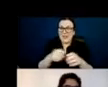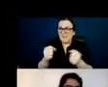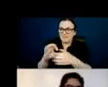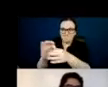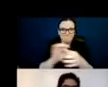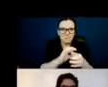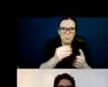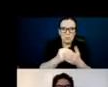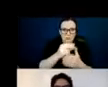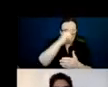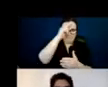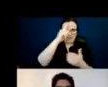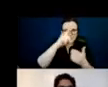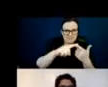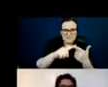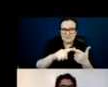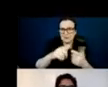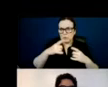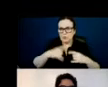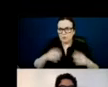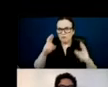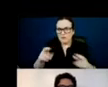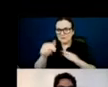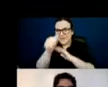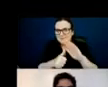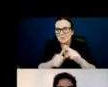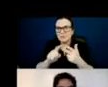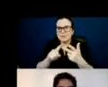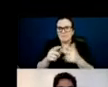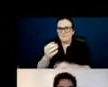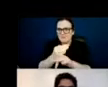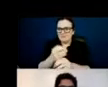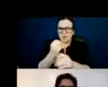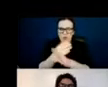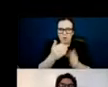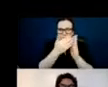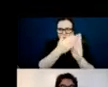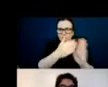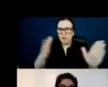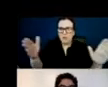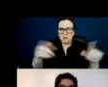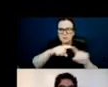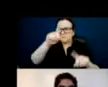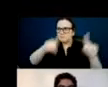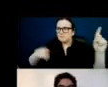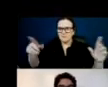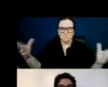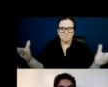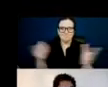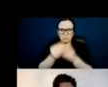experts, all of them joining the process. If someone was lost in this,